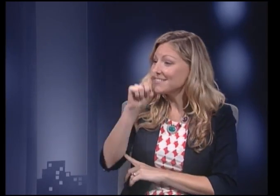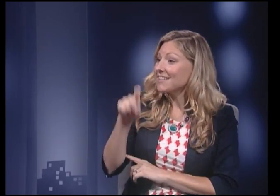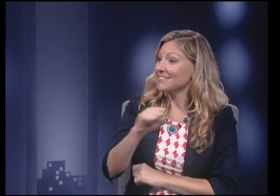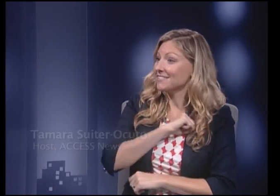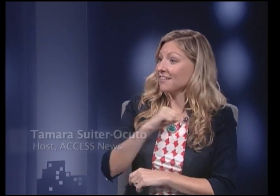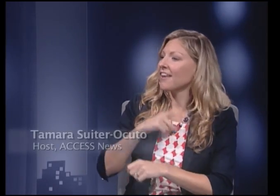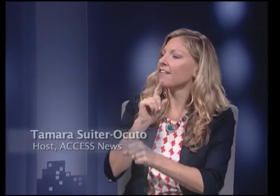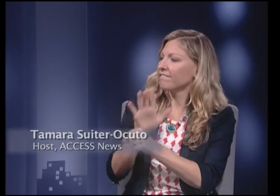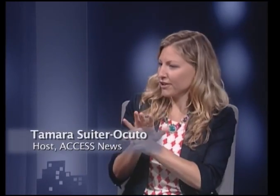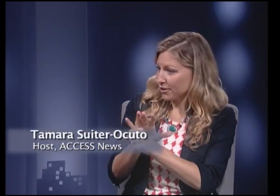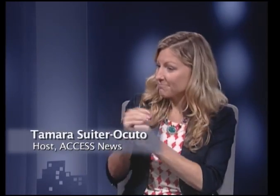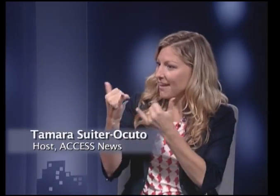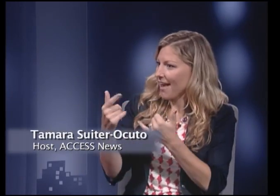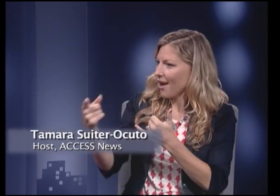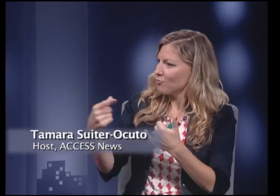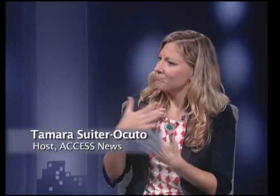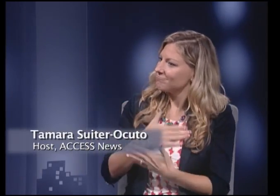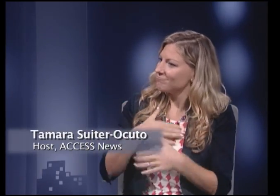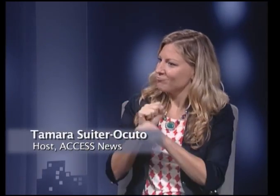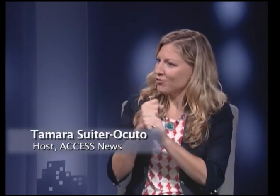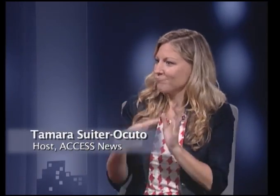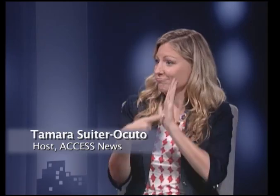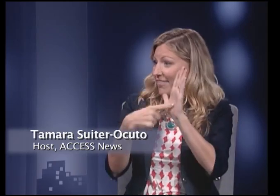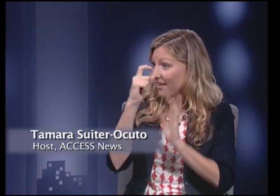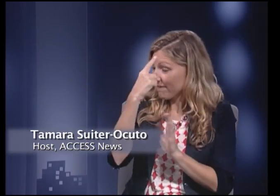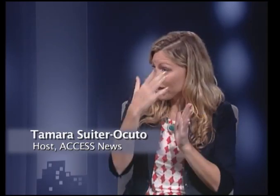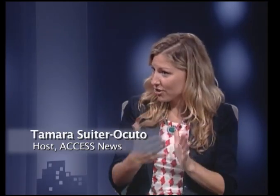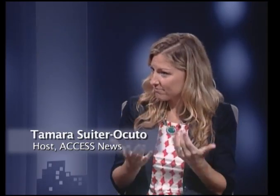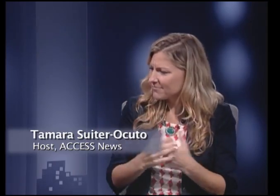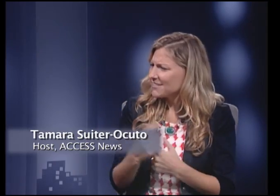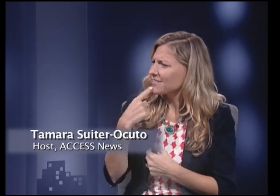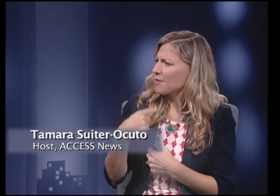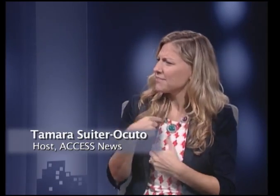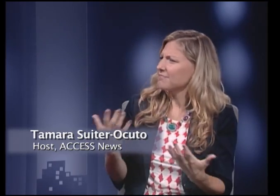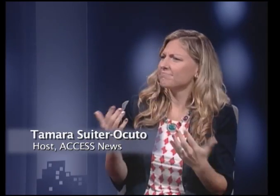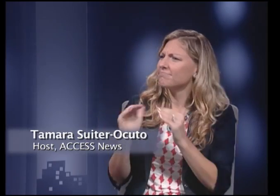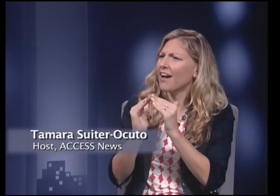in 2008 and the Senate confirms you and now you work for the-- at the pleasure of the governor.